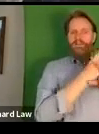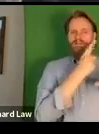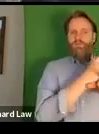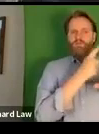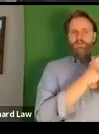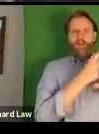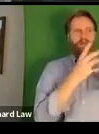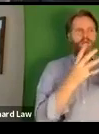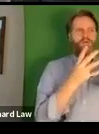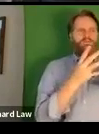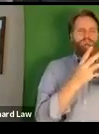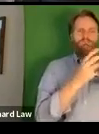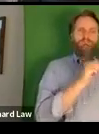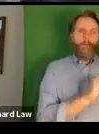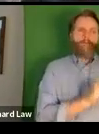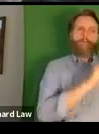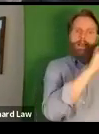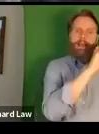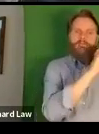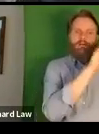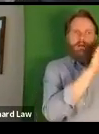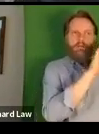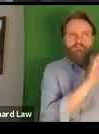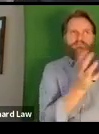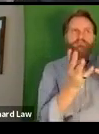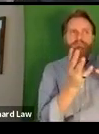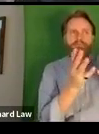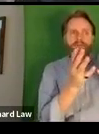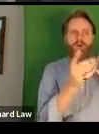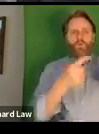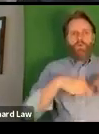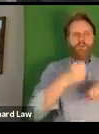the minimum provision as it is and you know we've argued for face